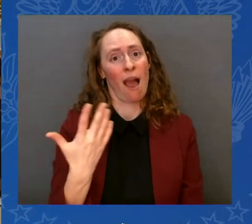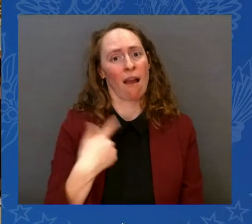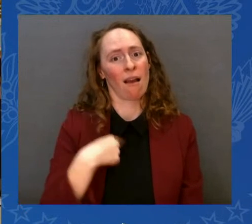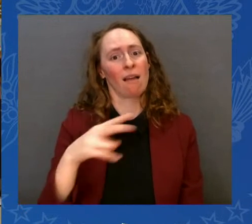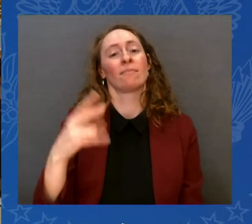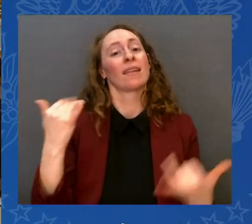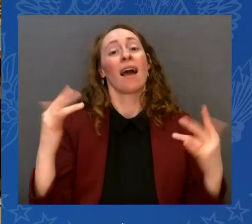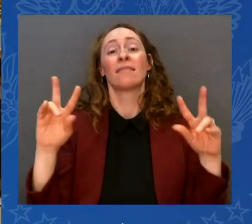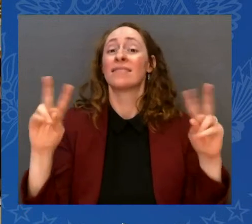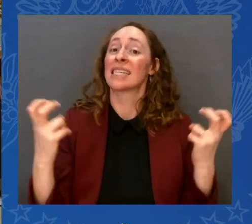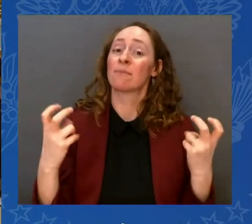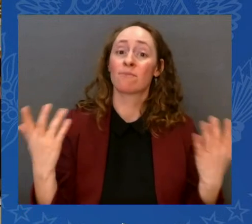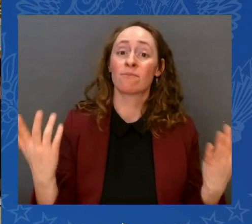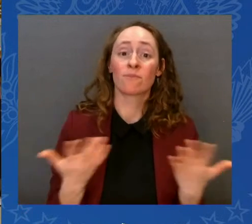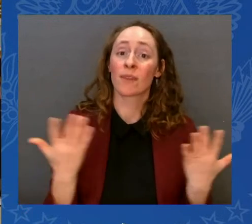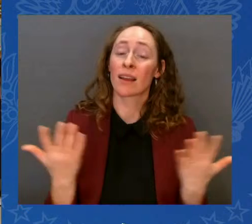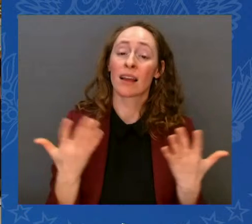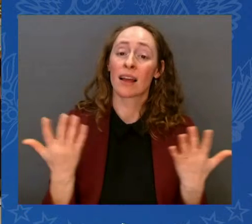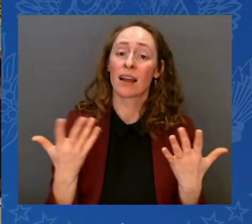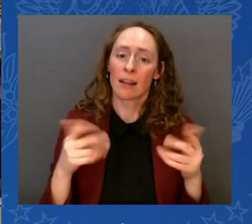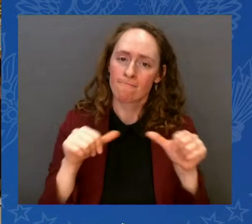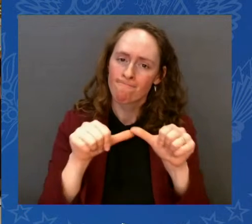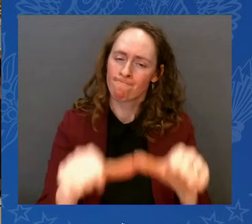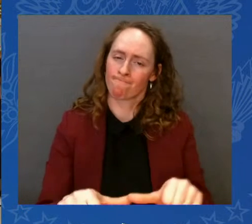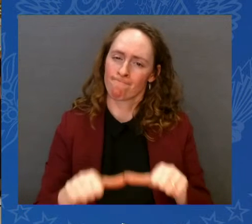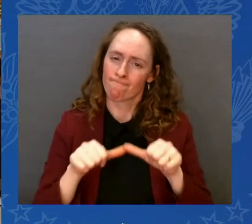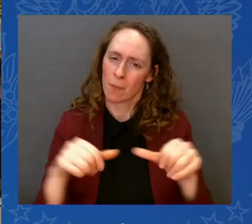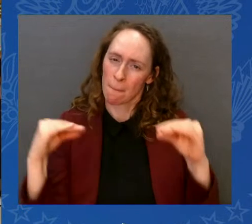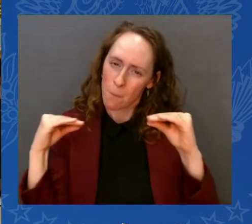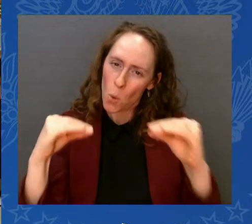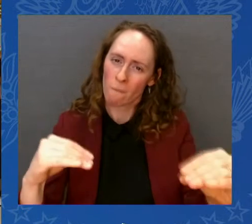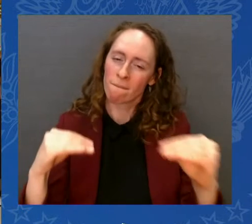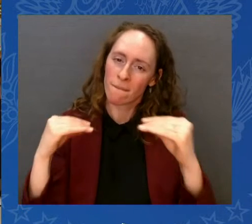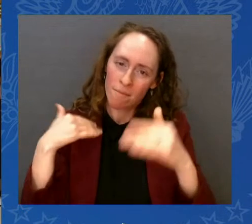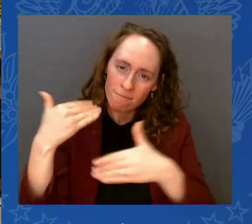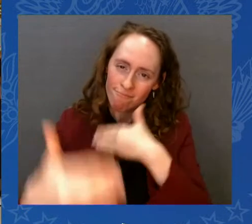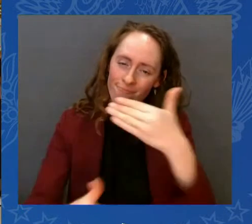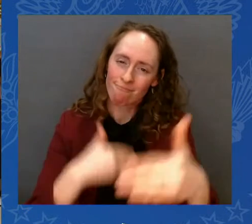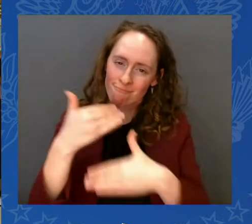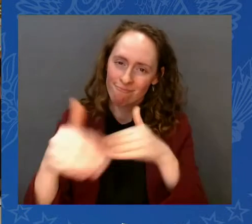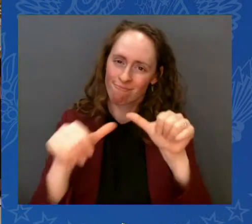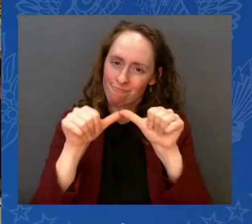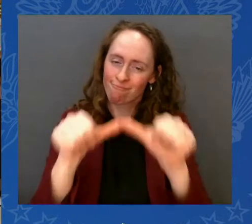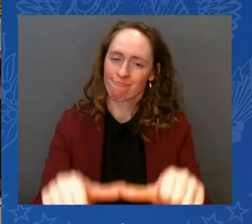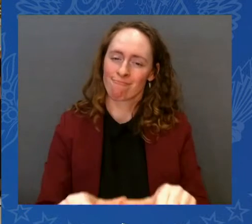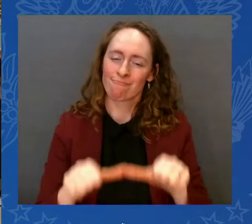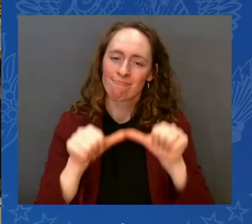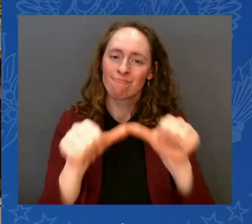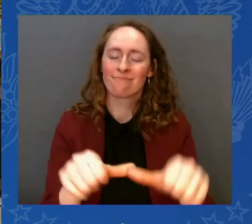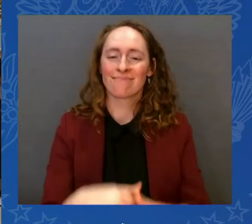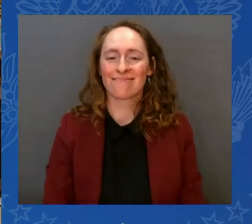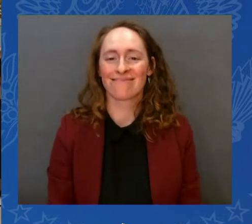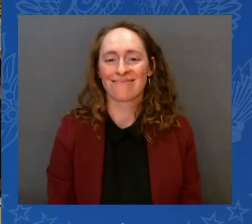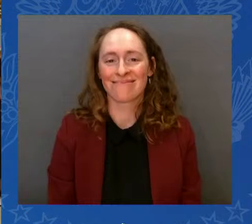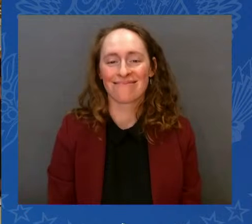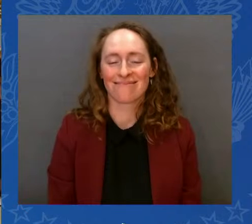And this is not a partisan point. There is so much good and important work that happened over the last two years